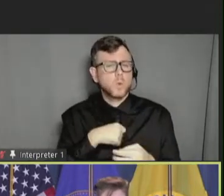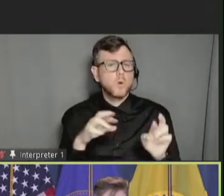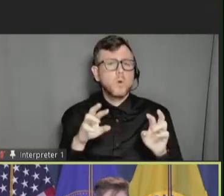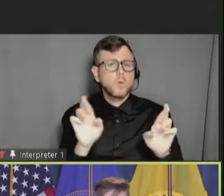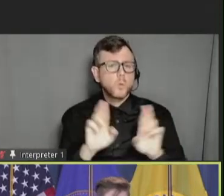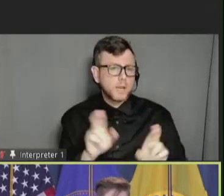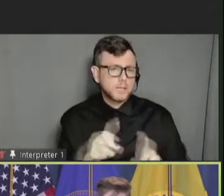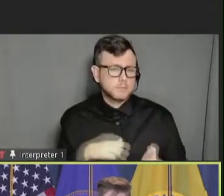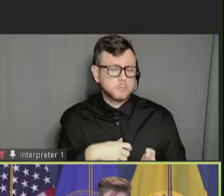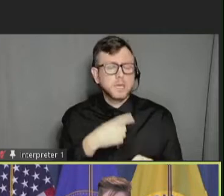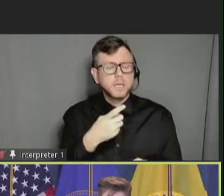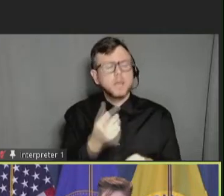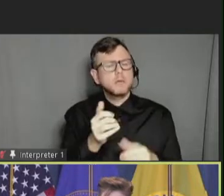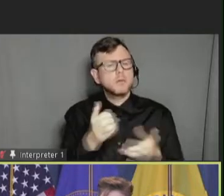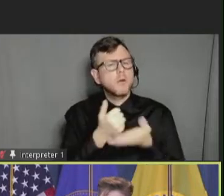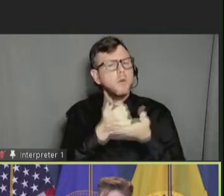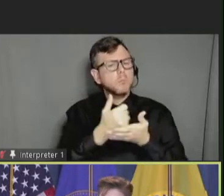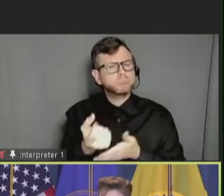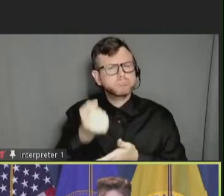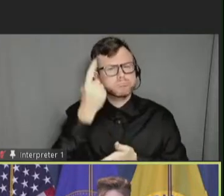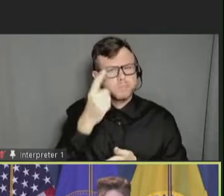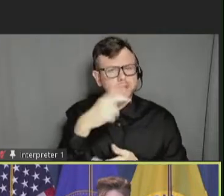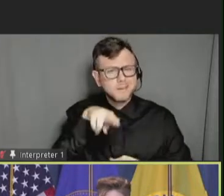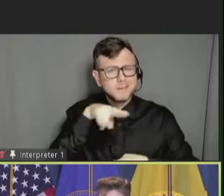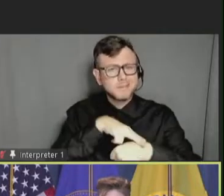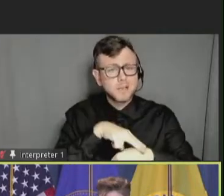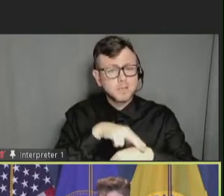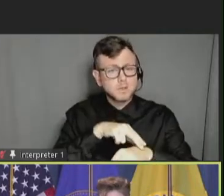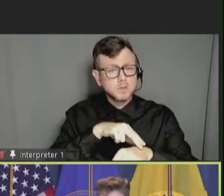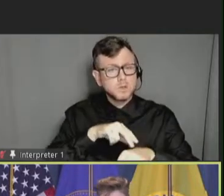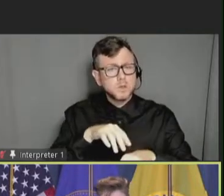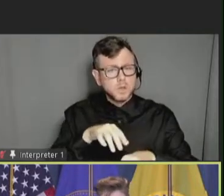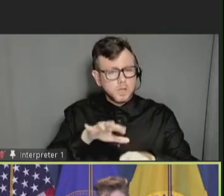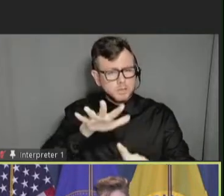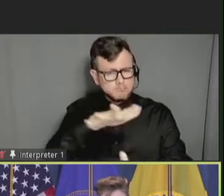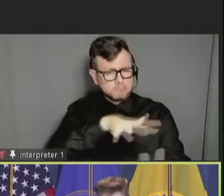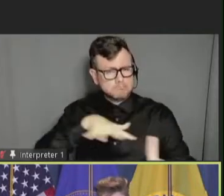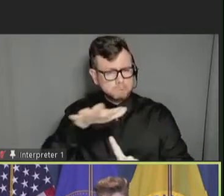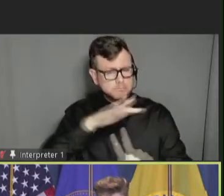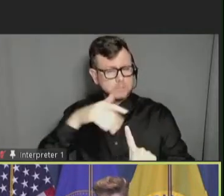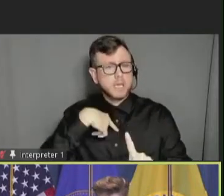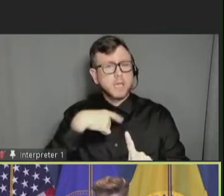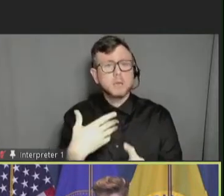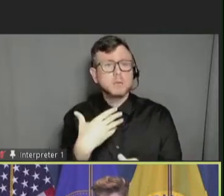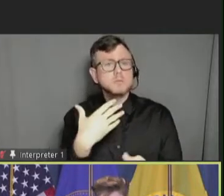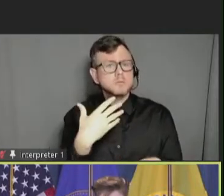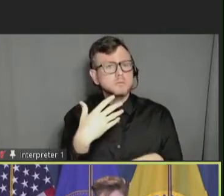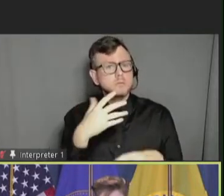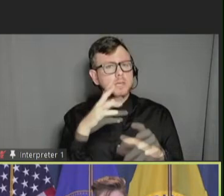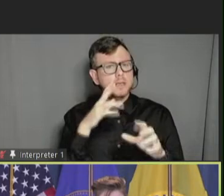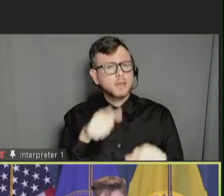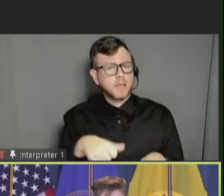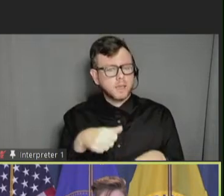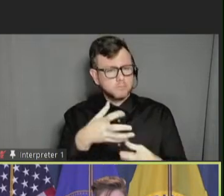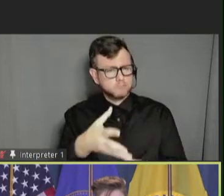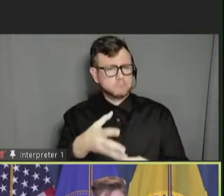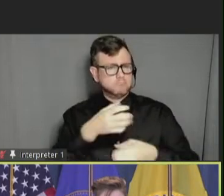important for understanding whether the national environment is conducive to immunization efforts.